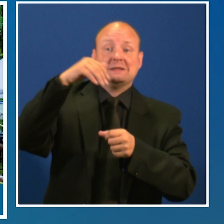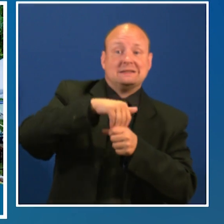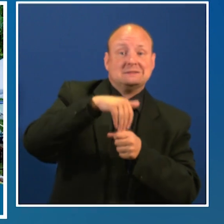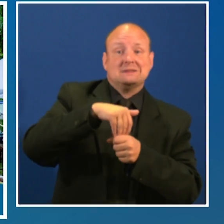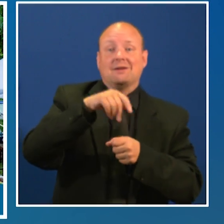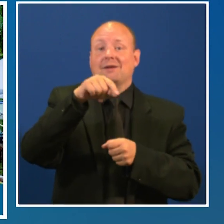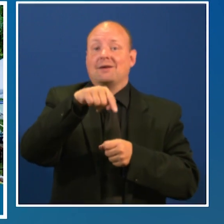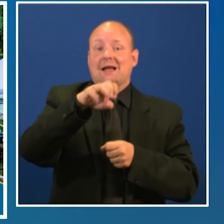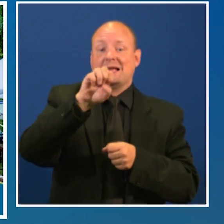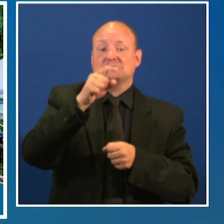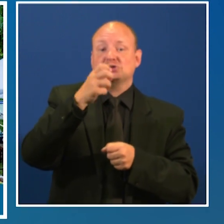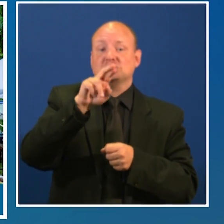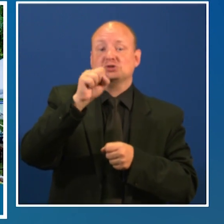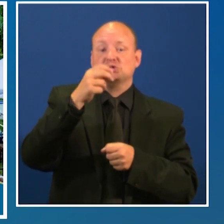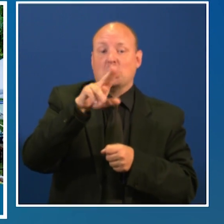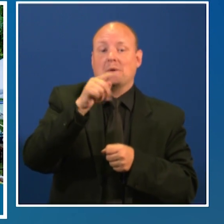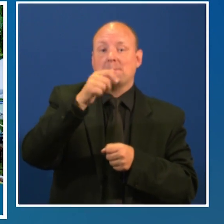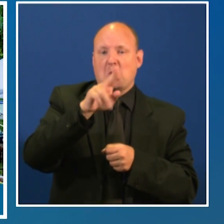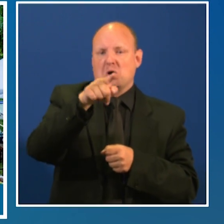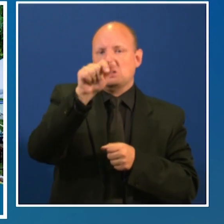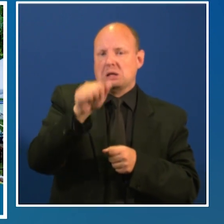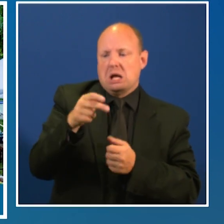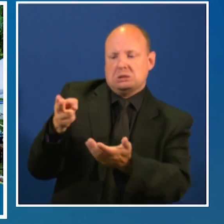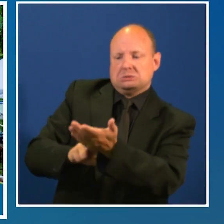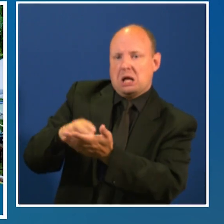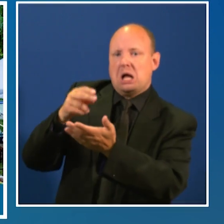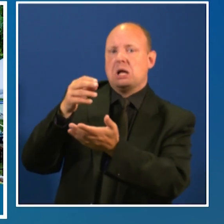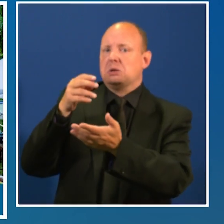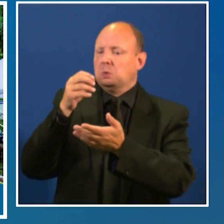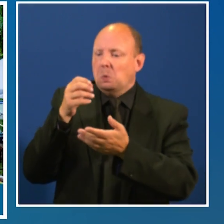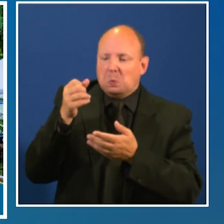events this summer. Switching gears. As I mentioned in my last